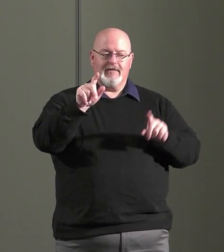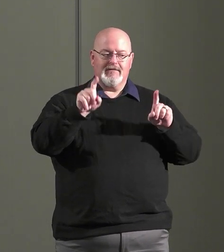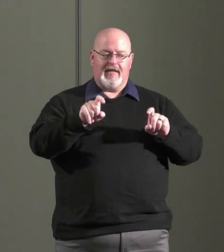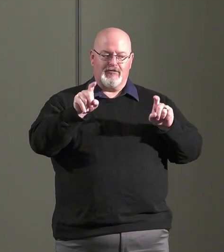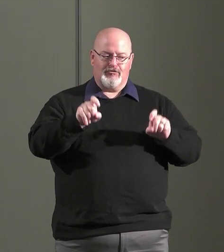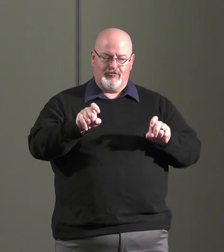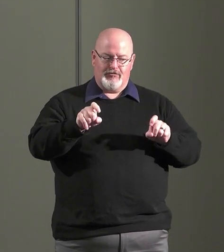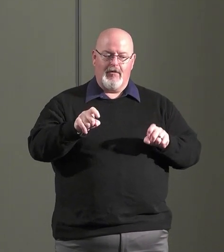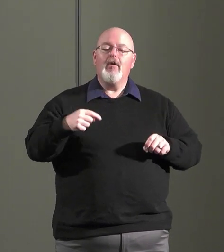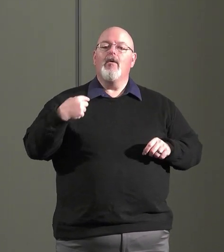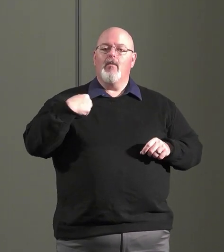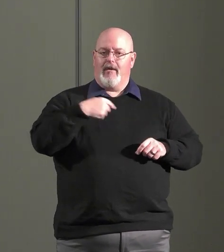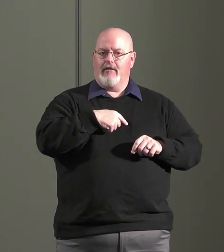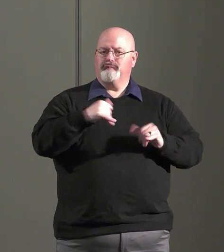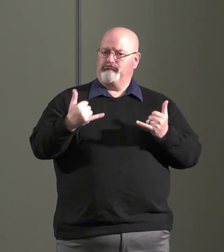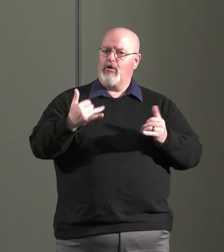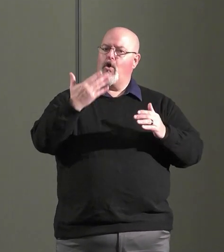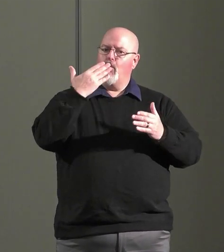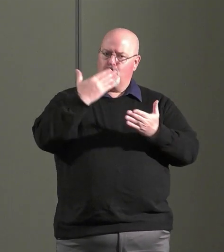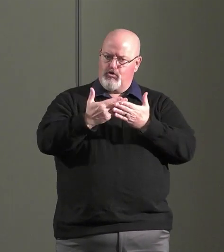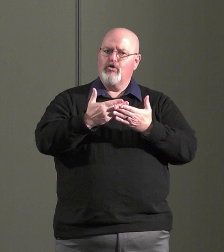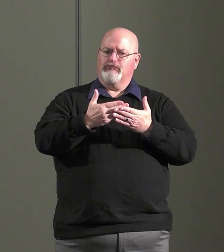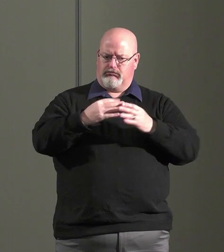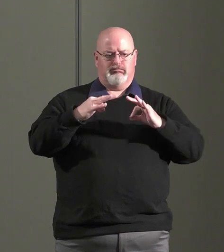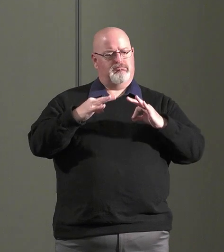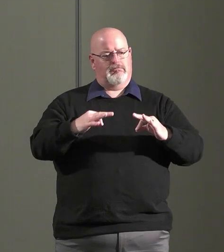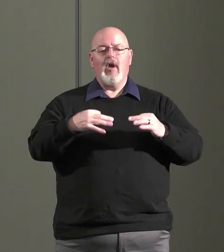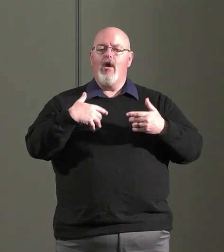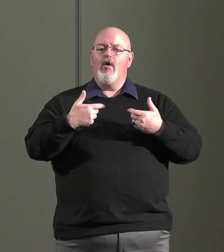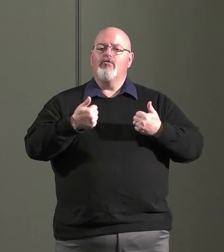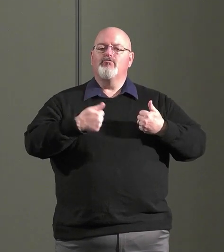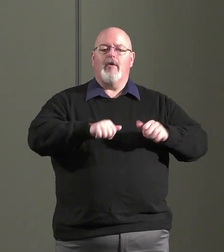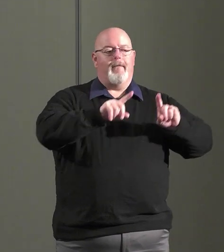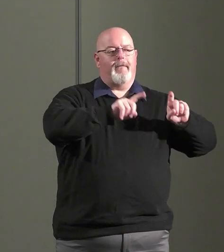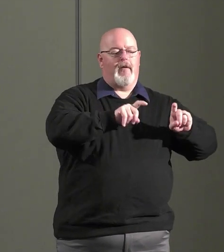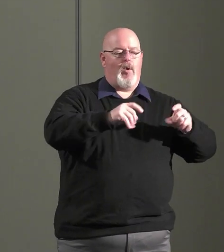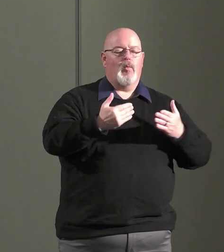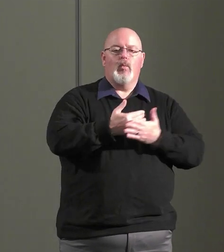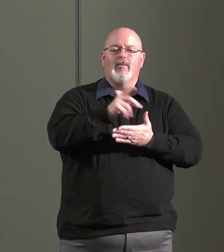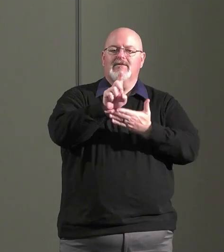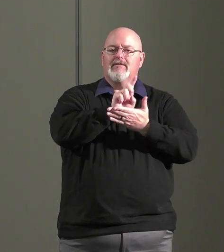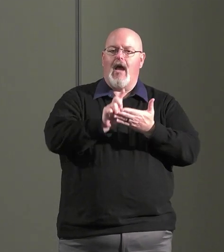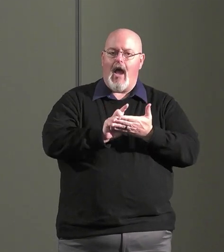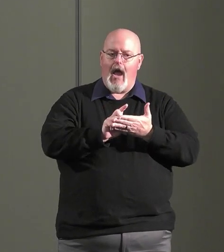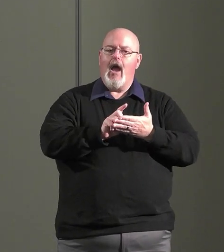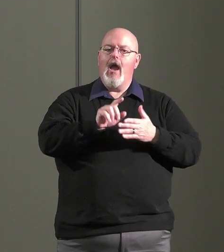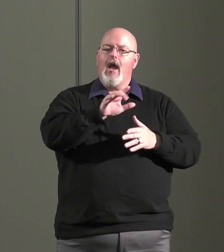so we are in a good position to try some new design patterns and ways information that must